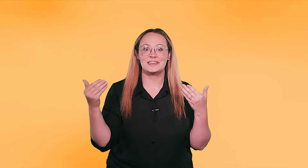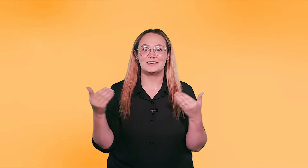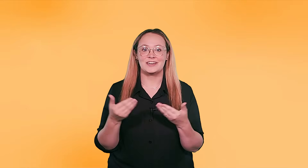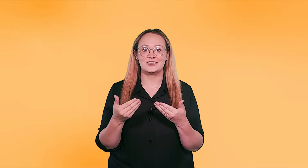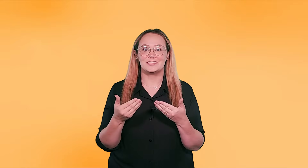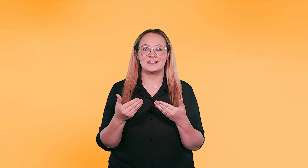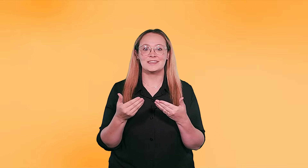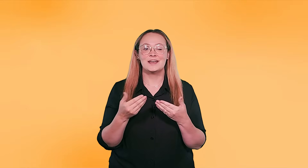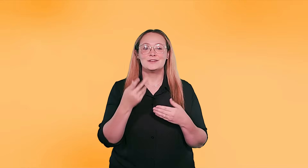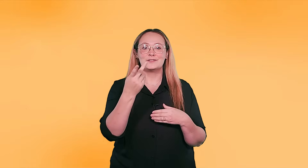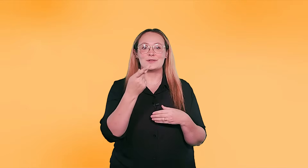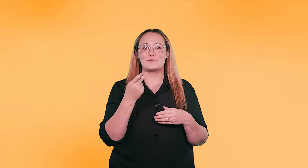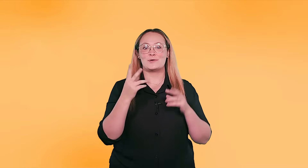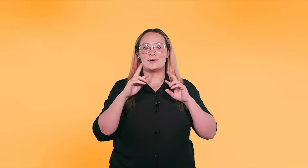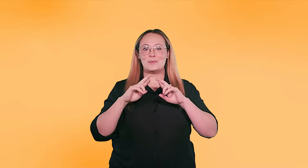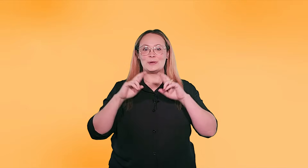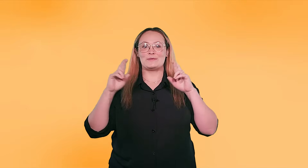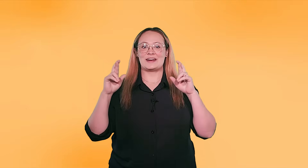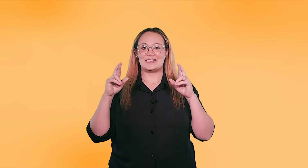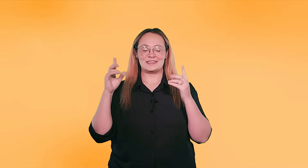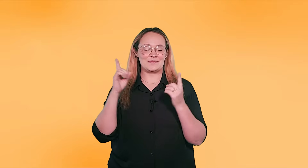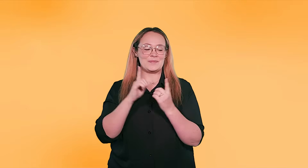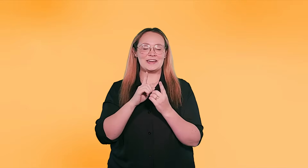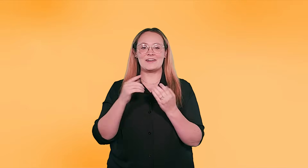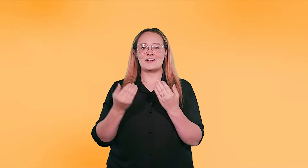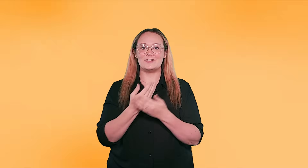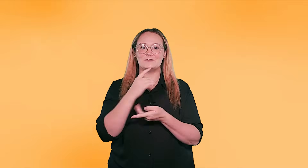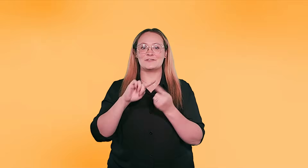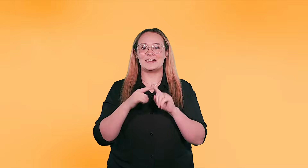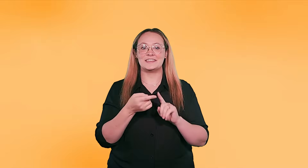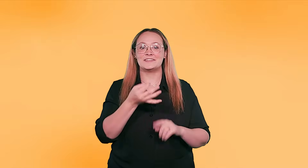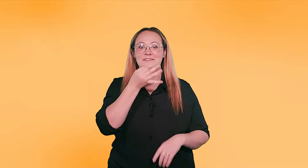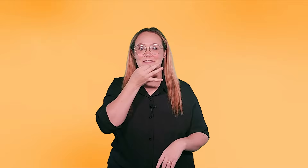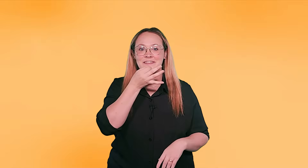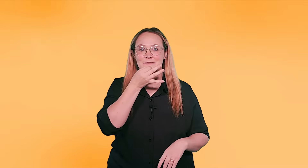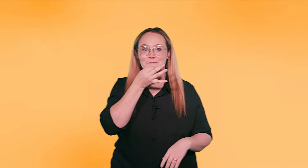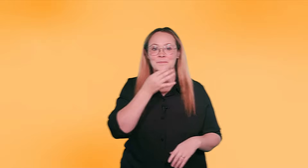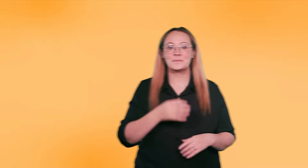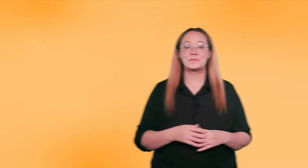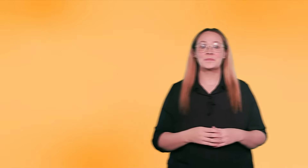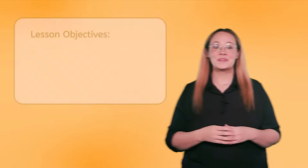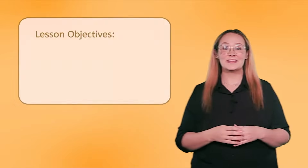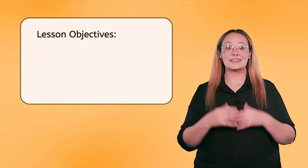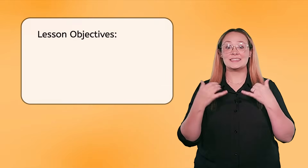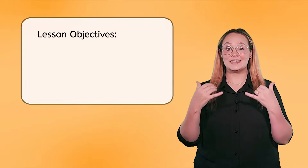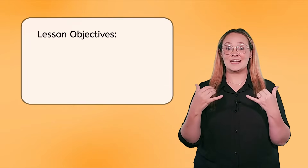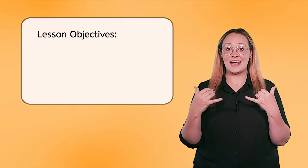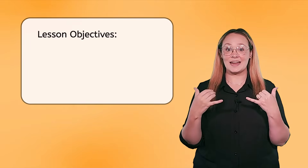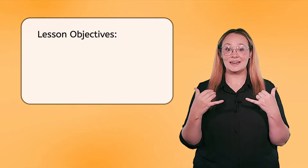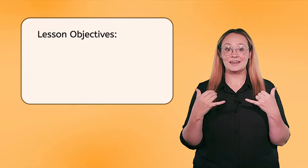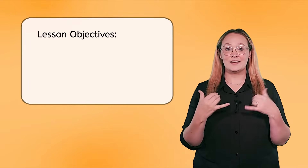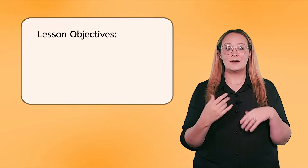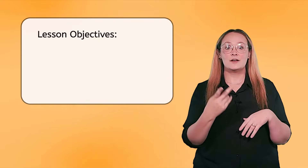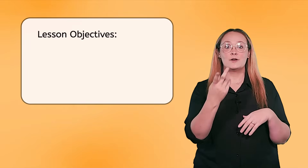introductions so that we'll be ready to meet our new friend soon. Today,